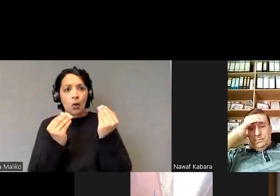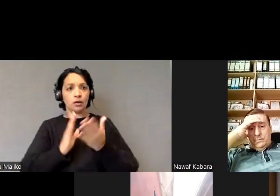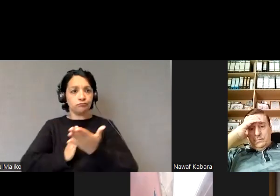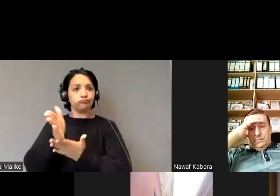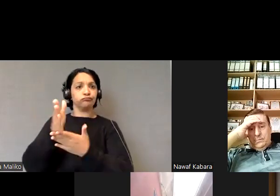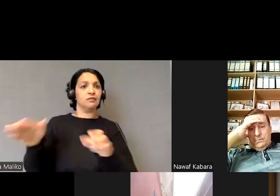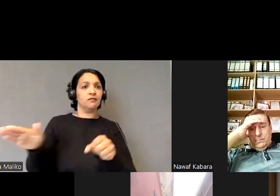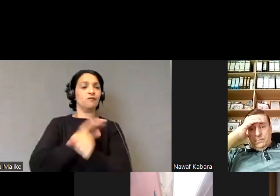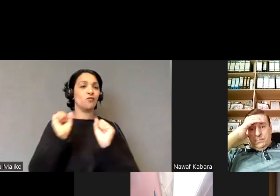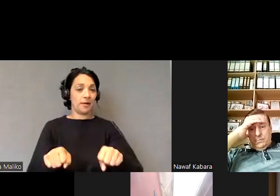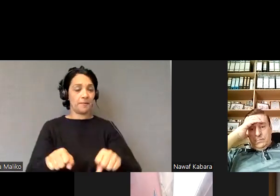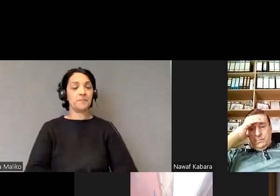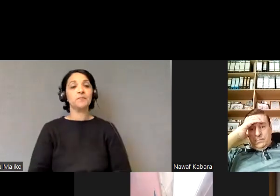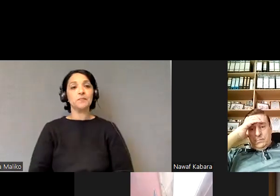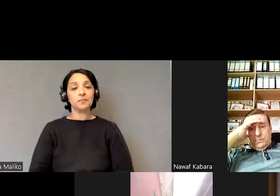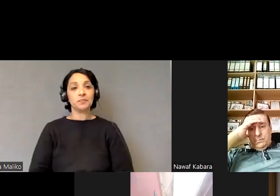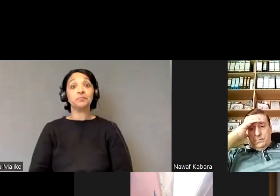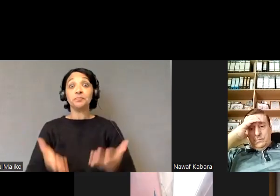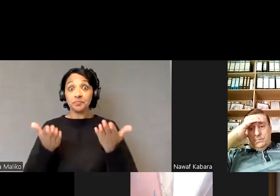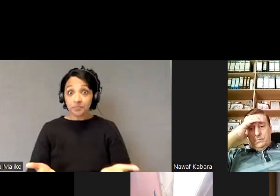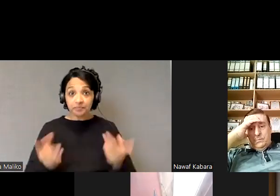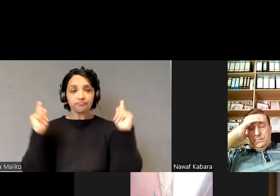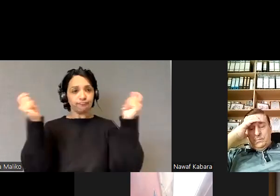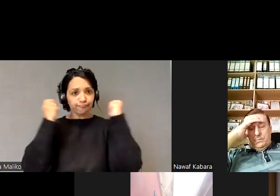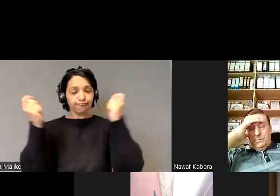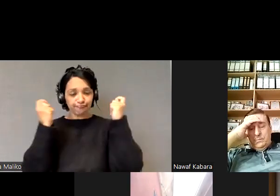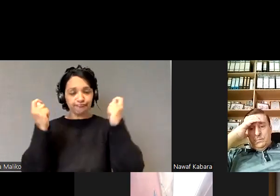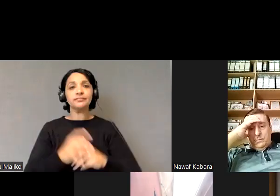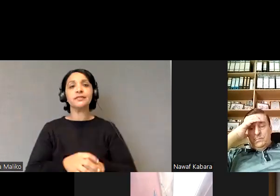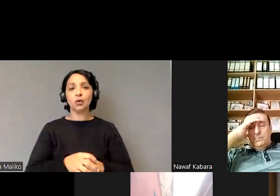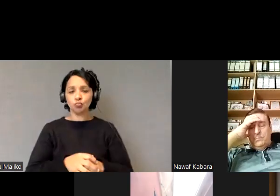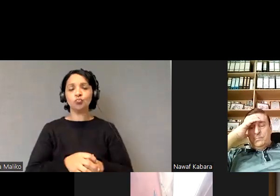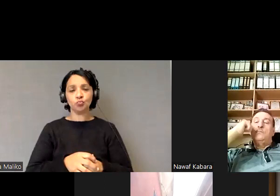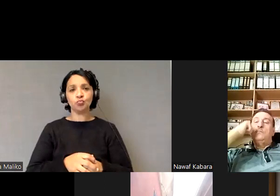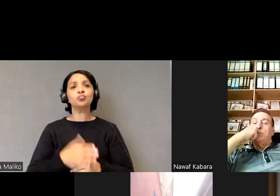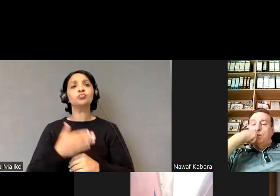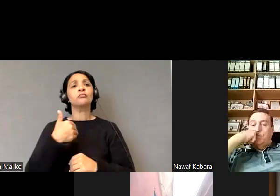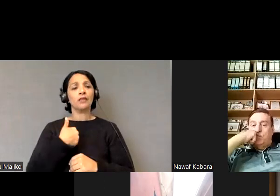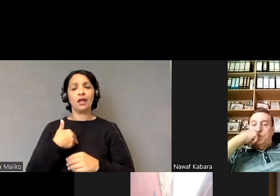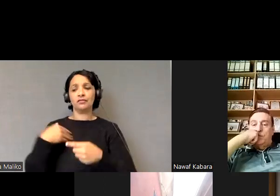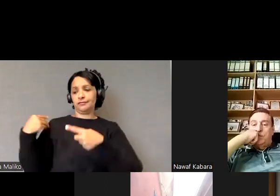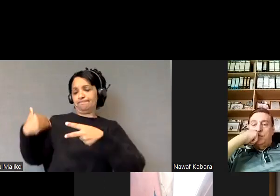Okay, so the event today is basically following two main goals.